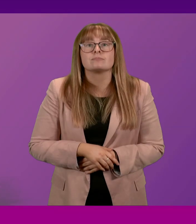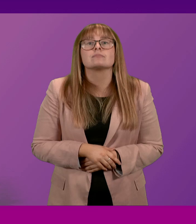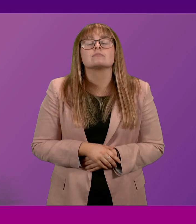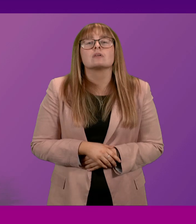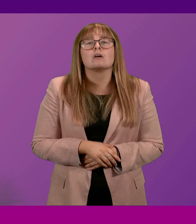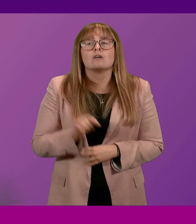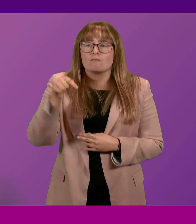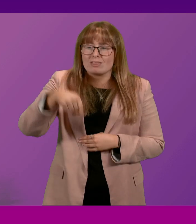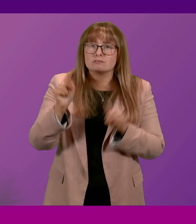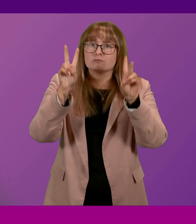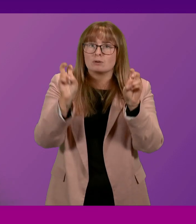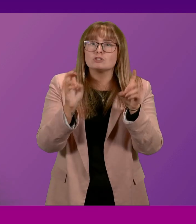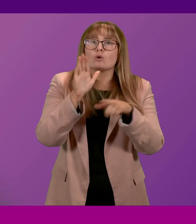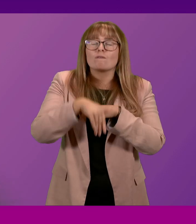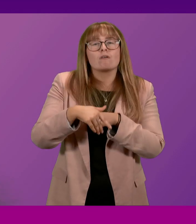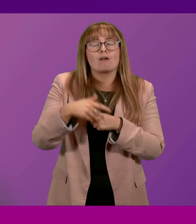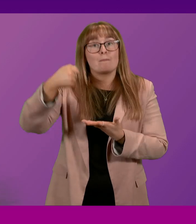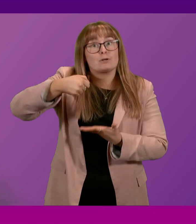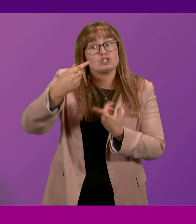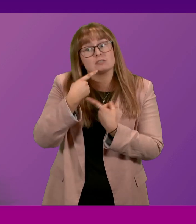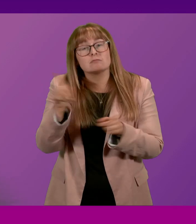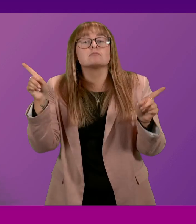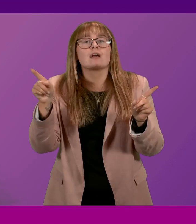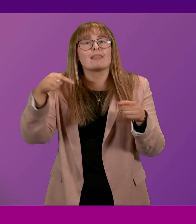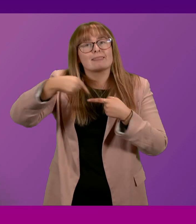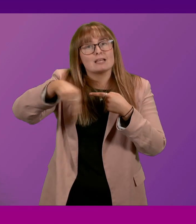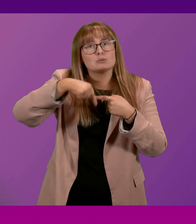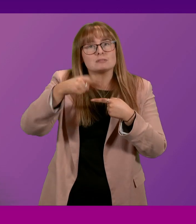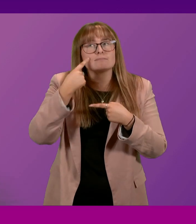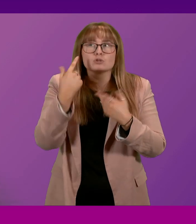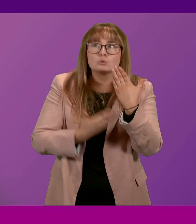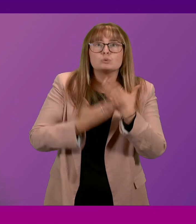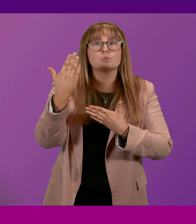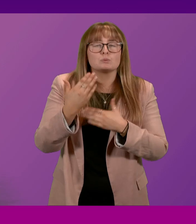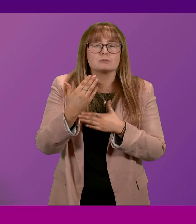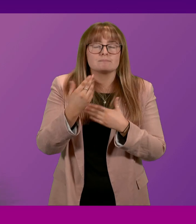On the subject of the Scottish budget, new polling this week showed that 78 per cent of